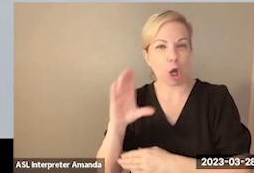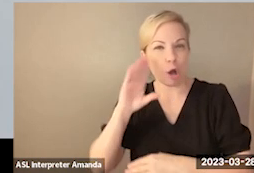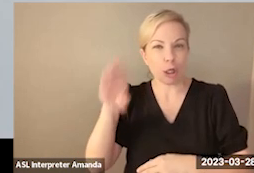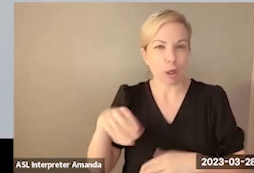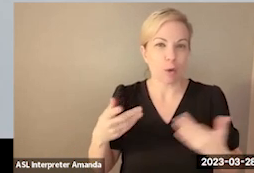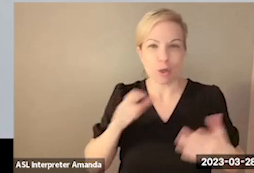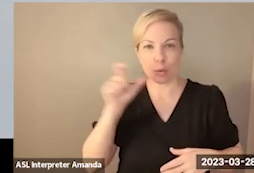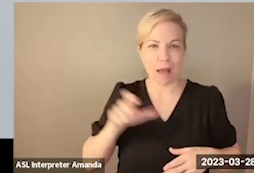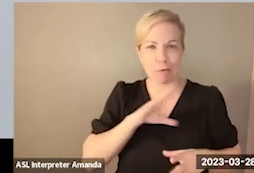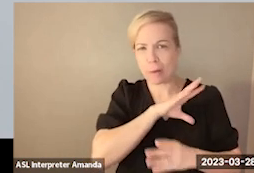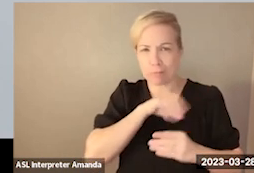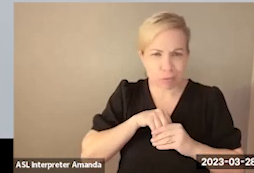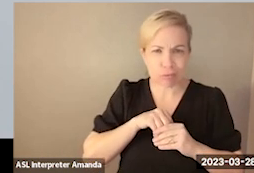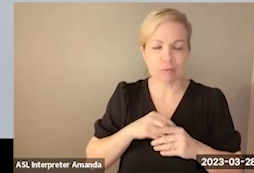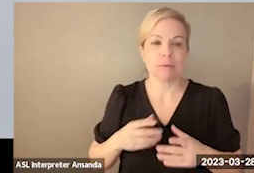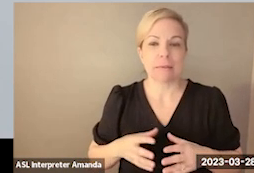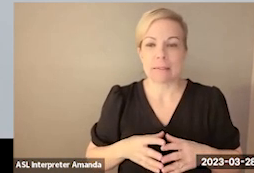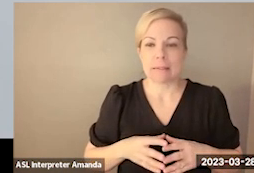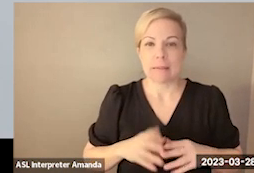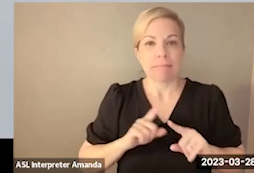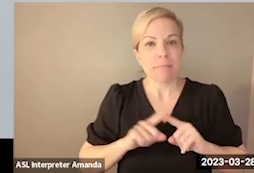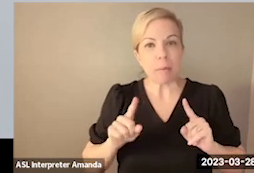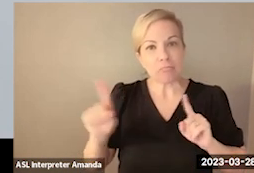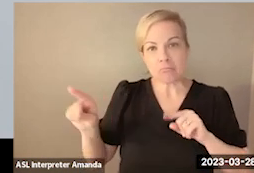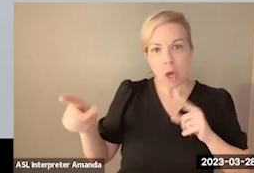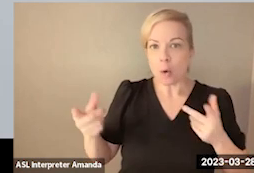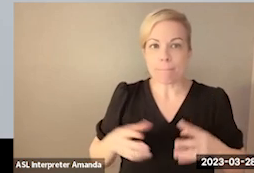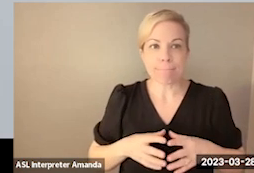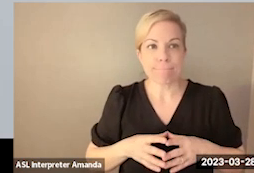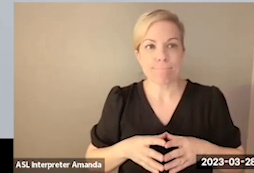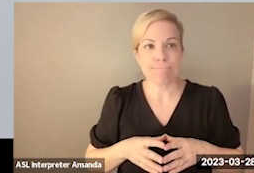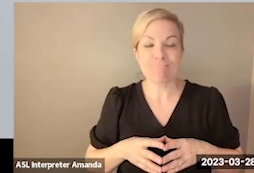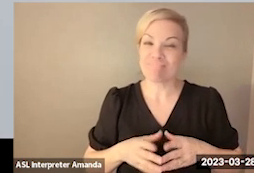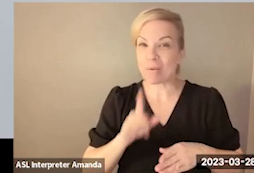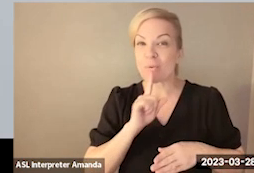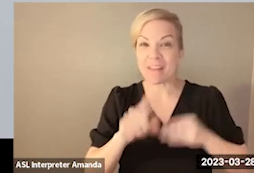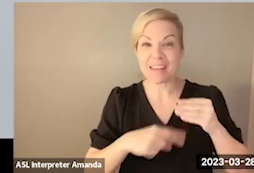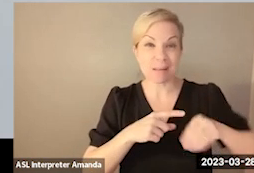Debbie Stine, Science & Technology Policy Academy: A. So you know it's it's element of how much time you have to allocate.